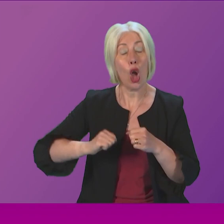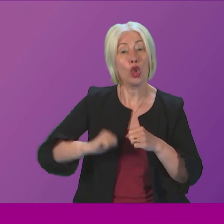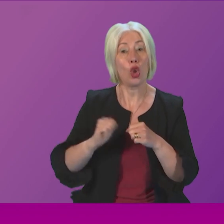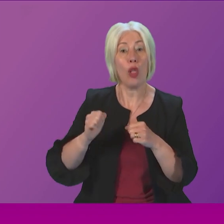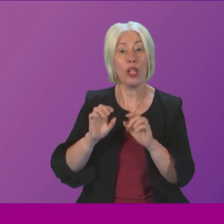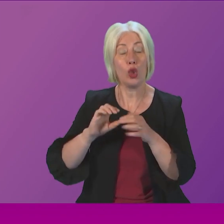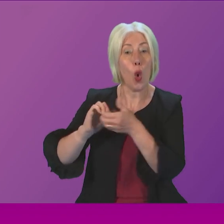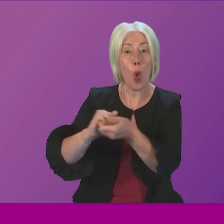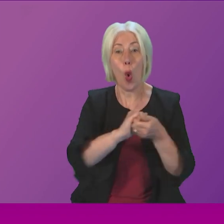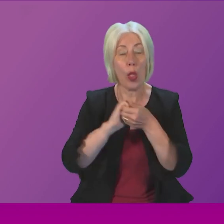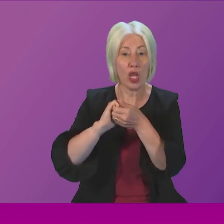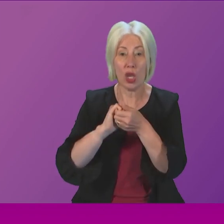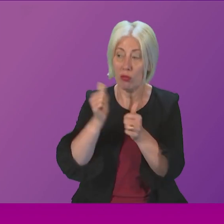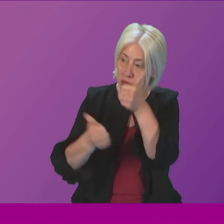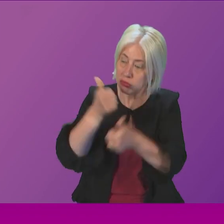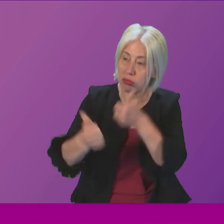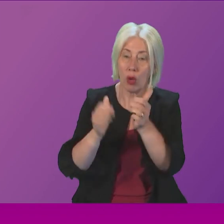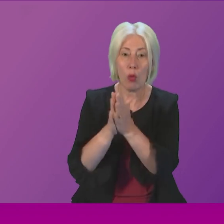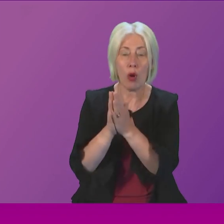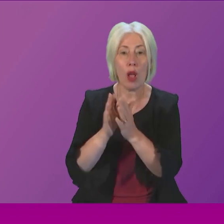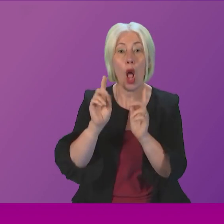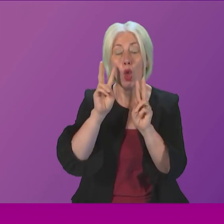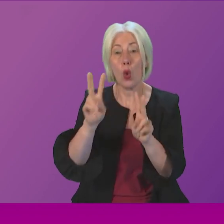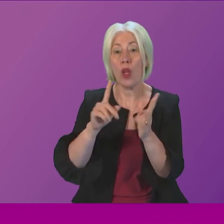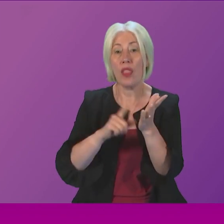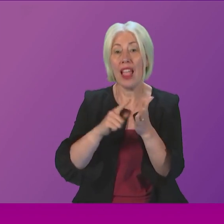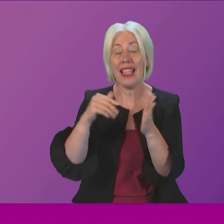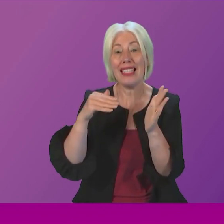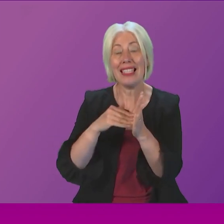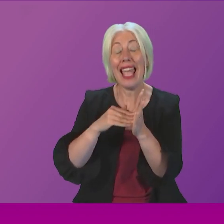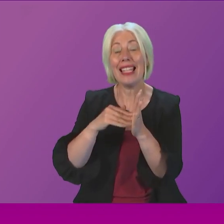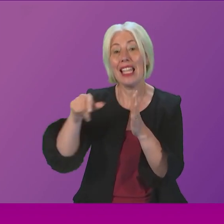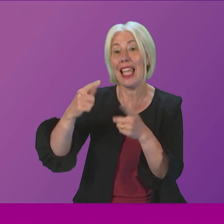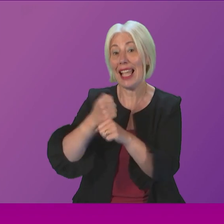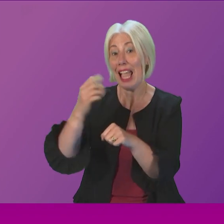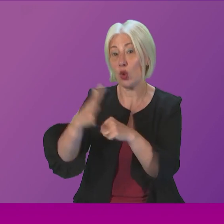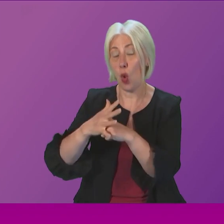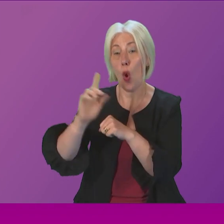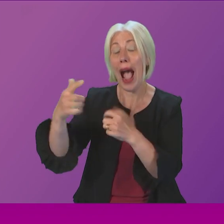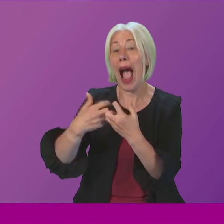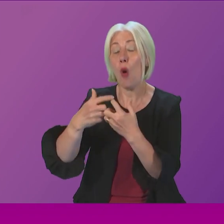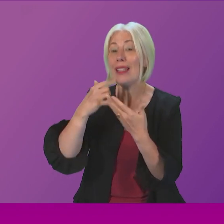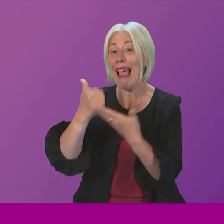work, and does he share my enthusiasm for the low-emission zone in Glasgow and its help for people with respiratory problems?